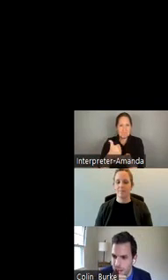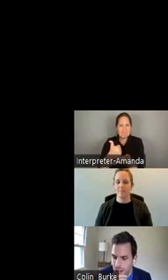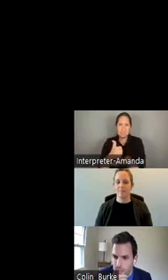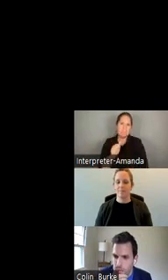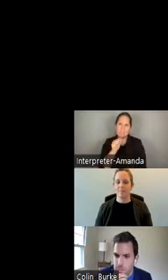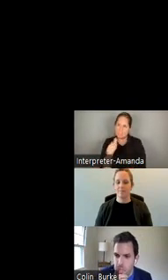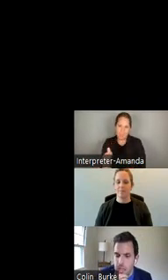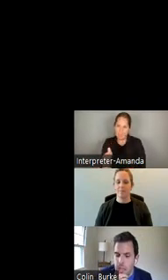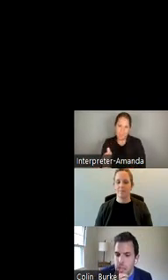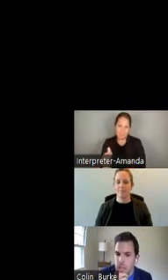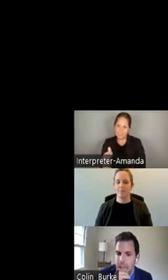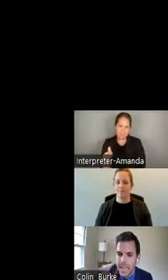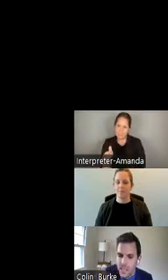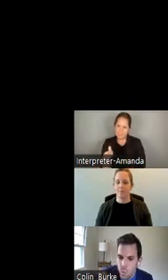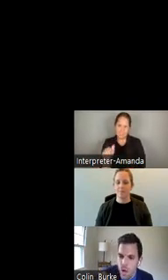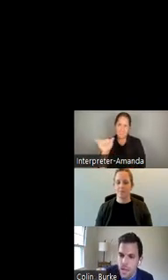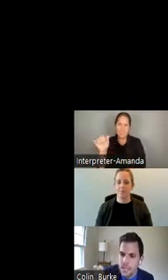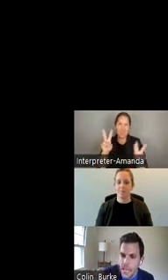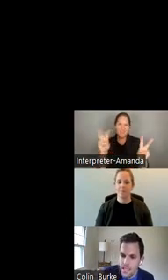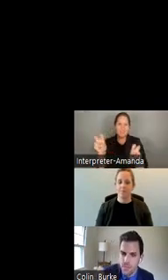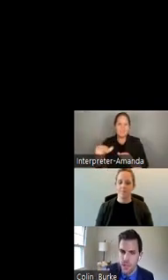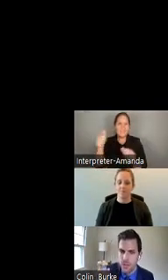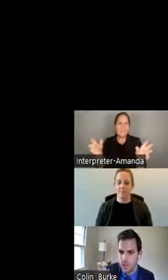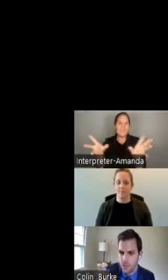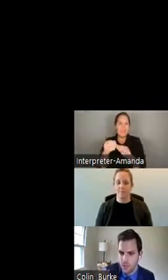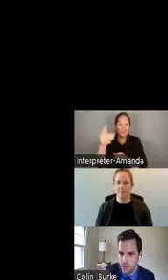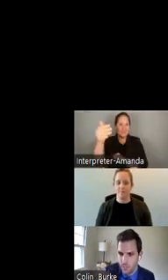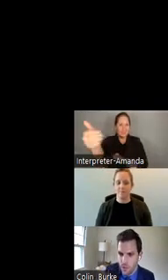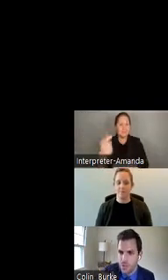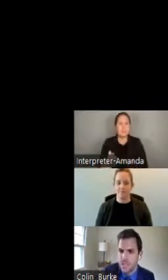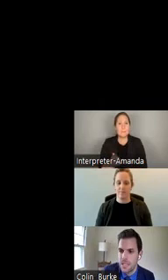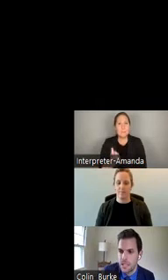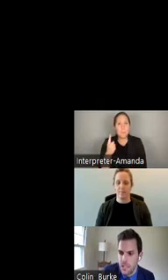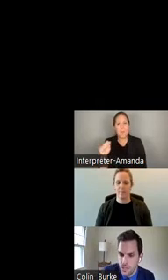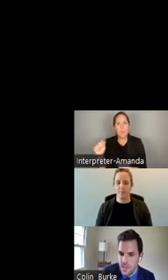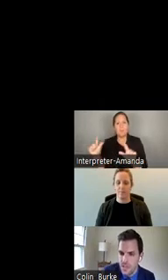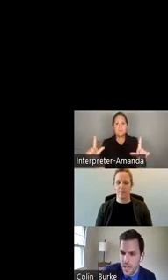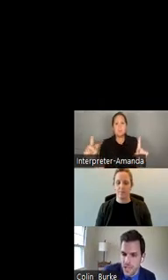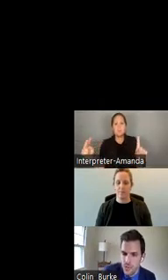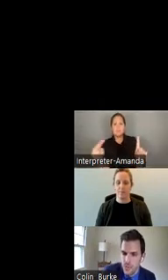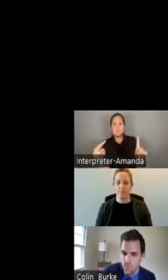entire conference but again as one lens right with the if we're going to be clinicians psychiatrists